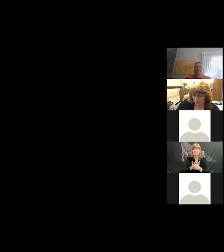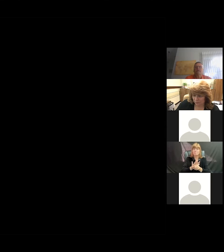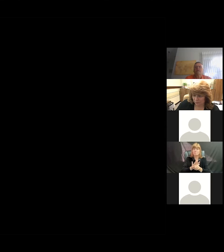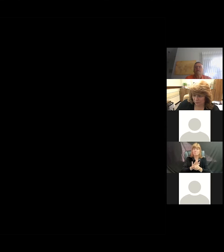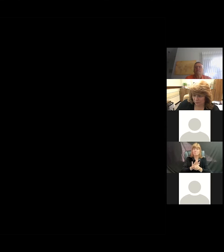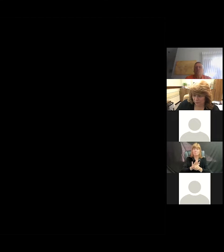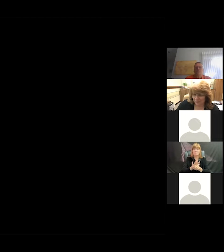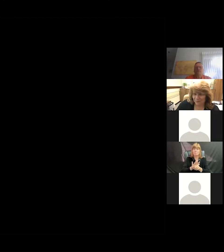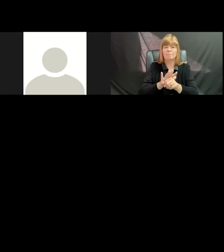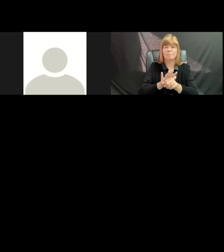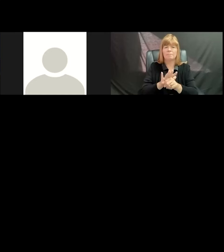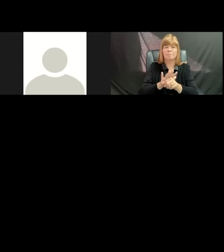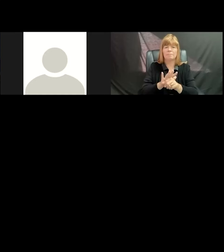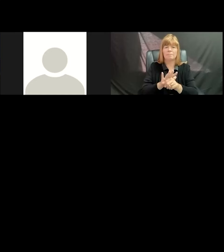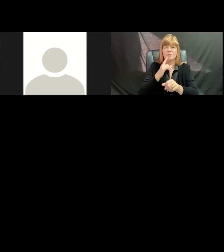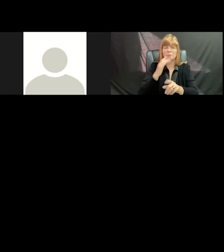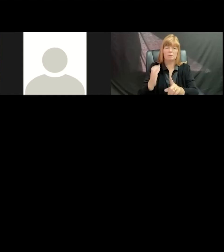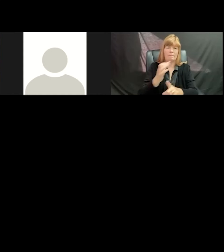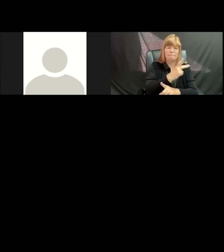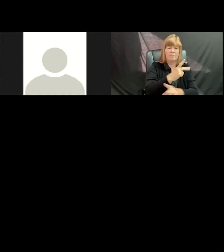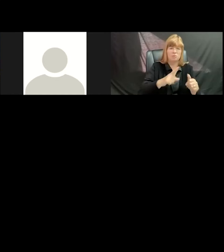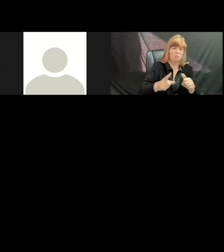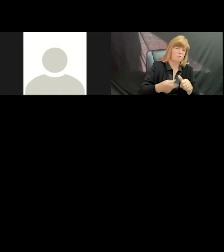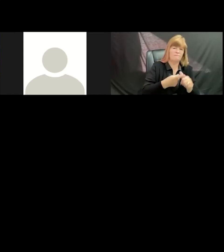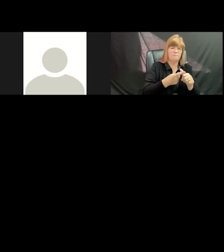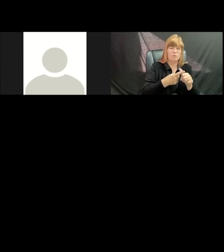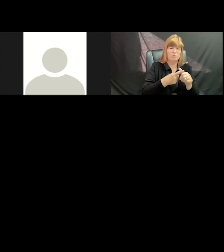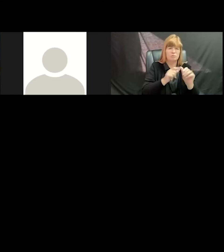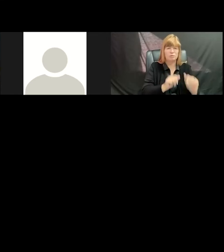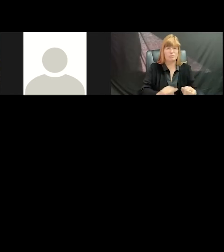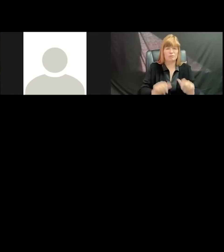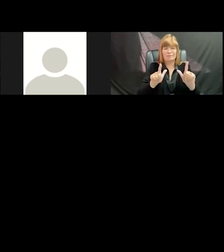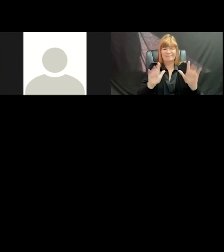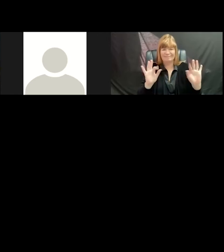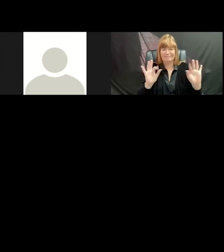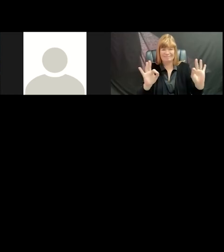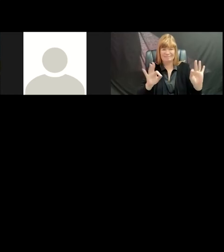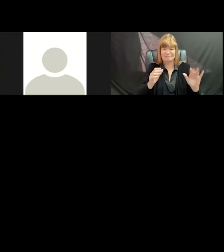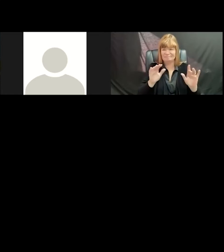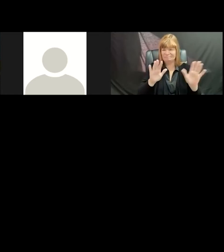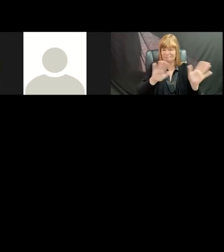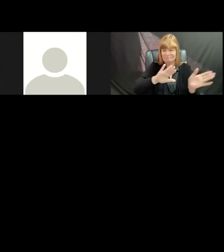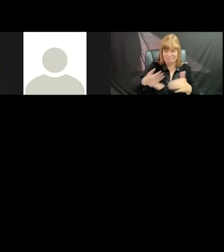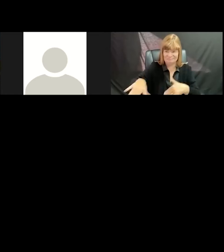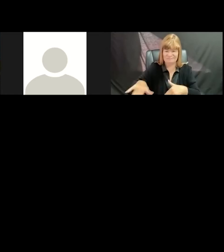the original screen and I can get my face on the screen but that that's the end of the PowerPoint